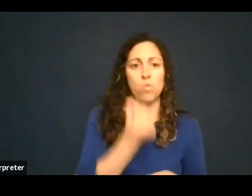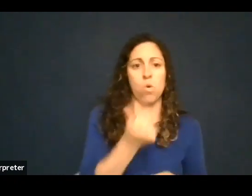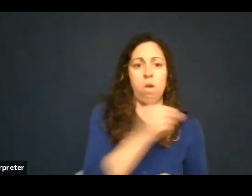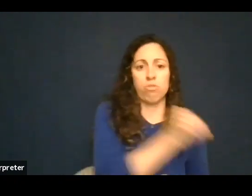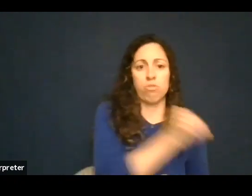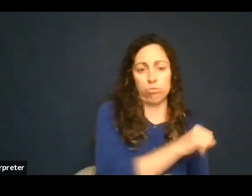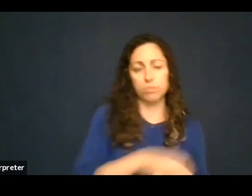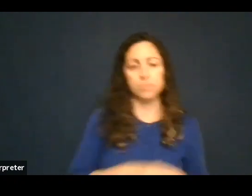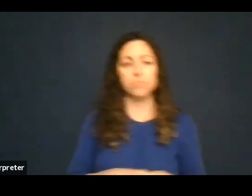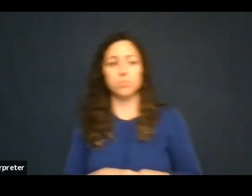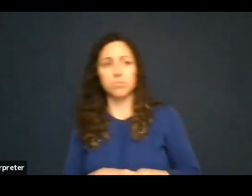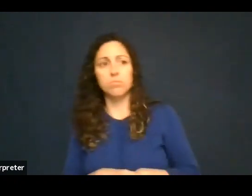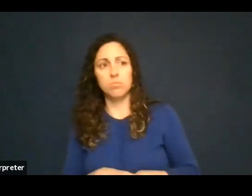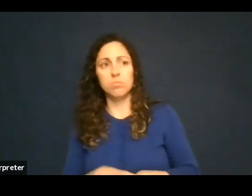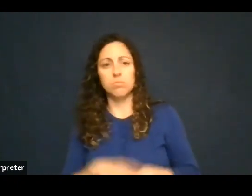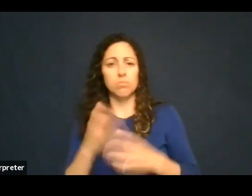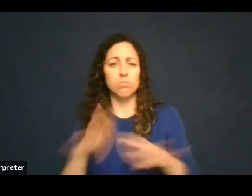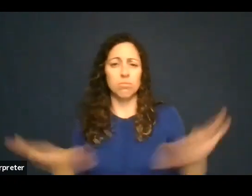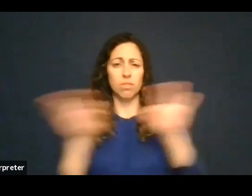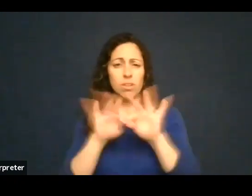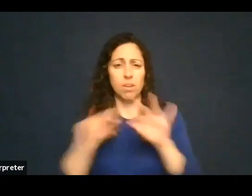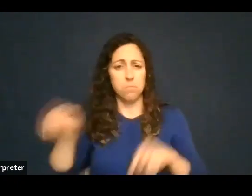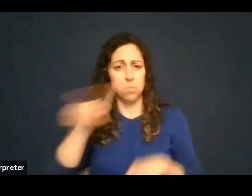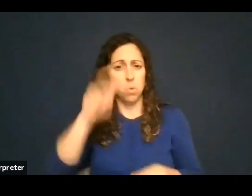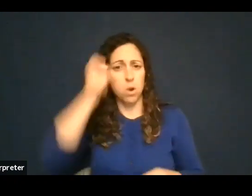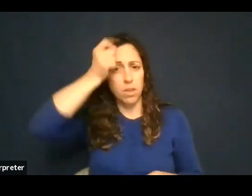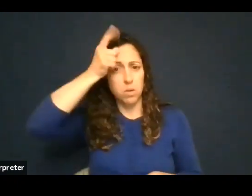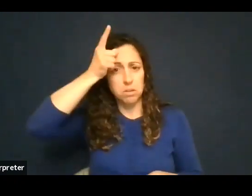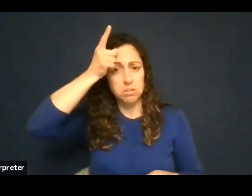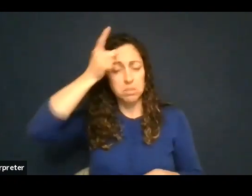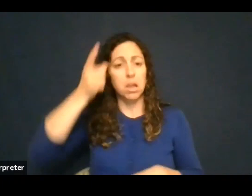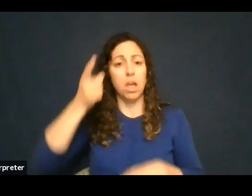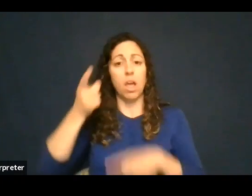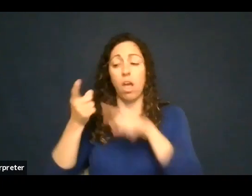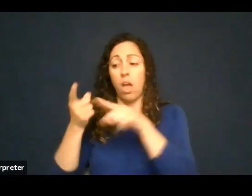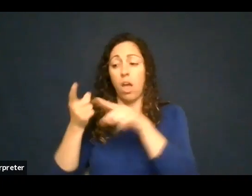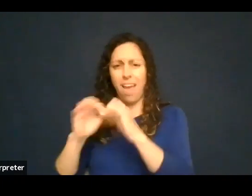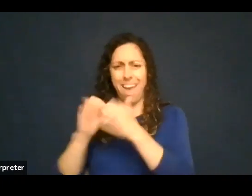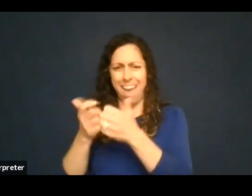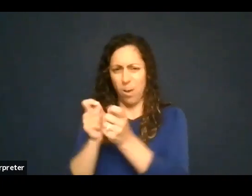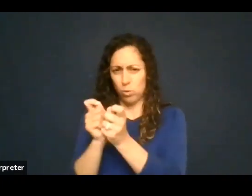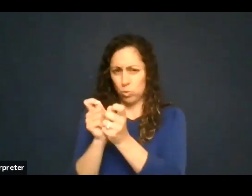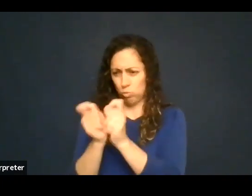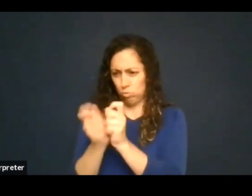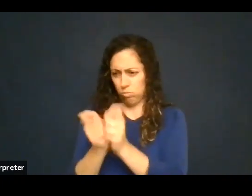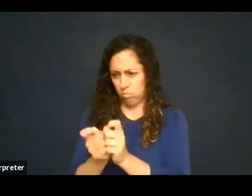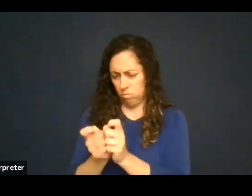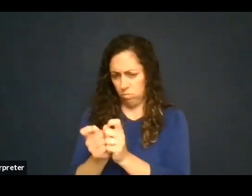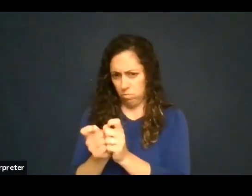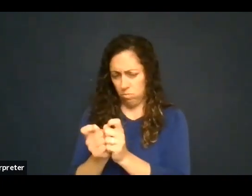is how to make the editing really specific and how to stop it changing other parts of the cell--